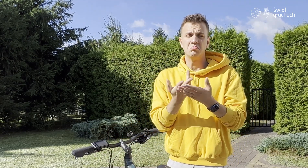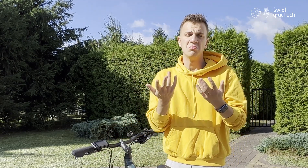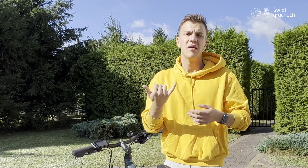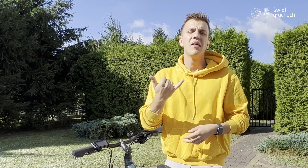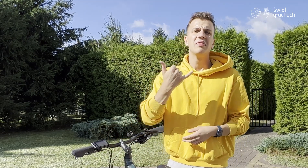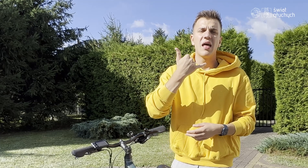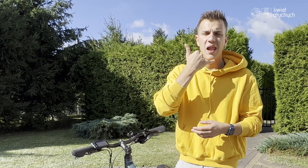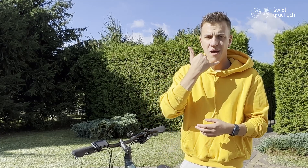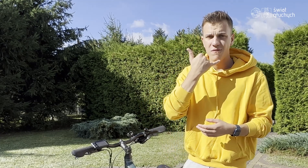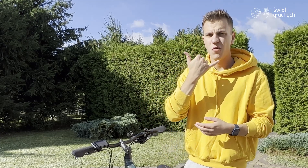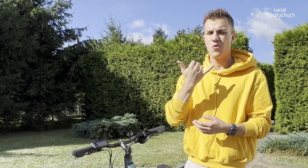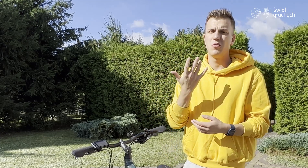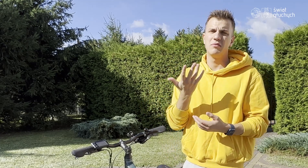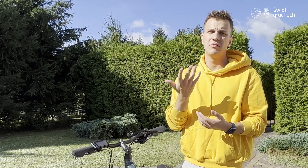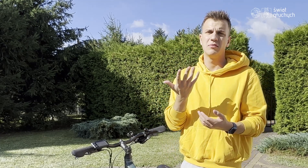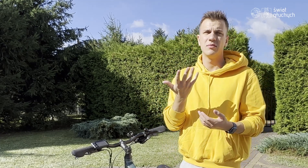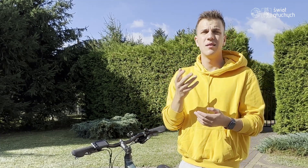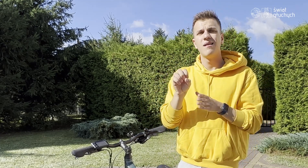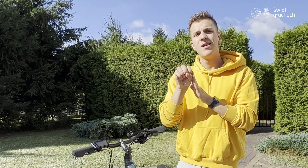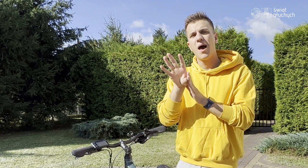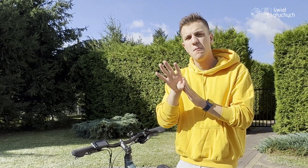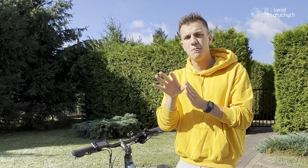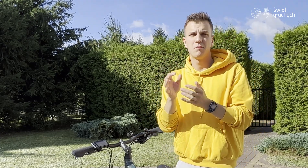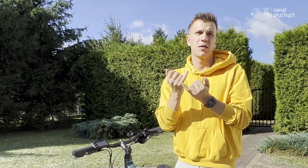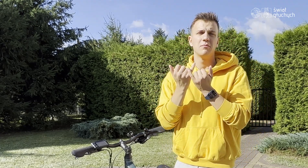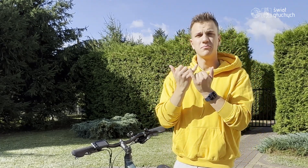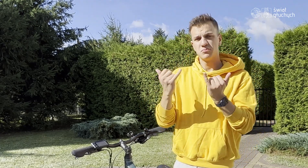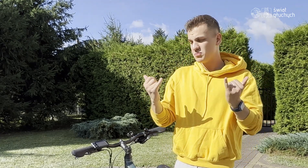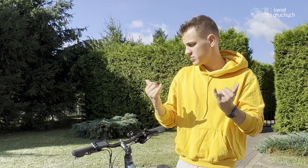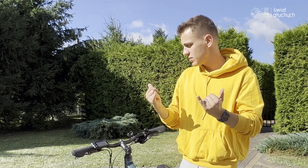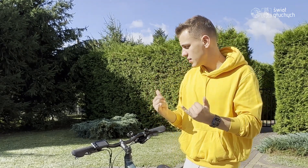We can connect a phone to it,